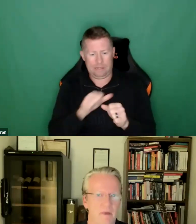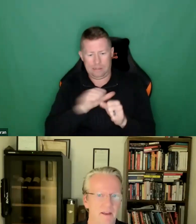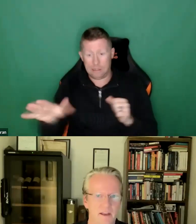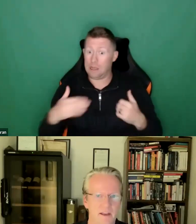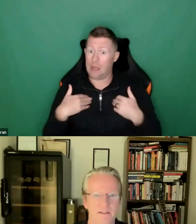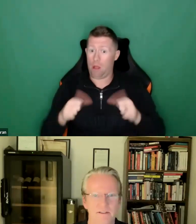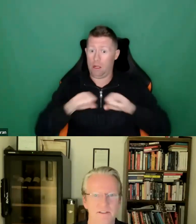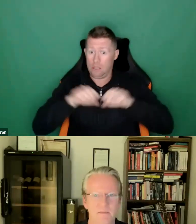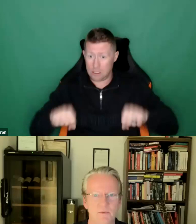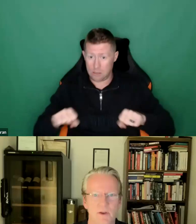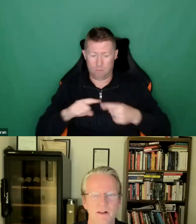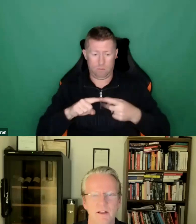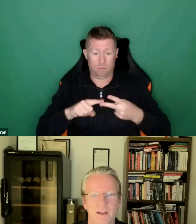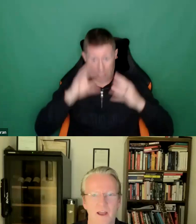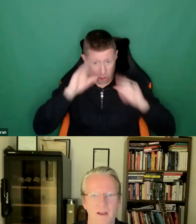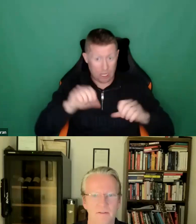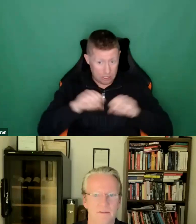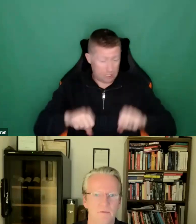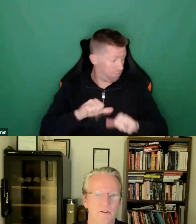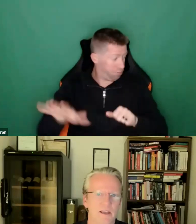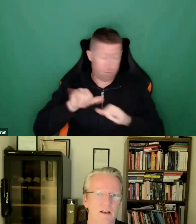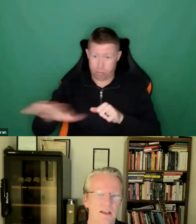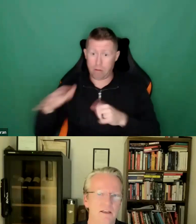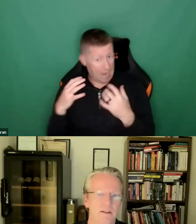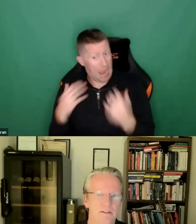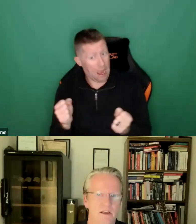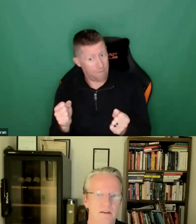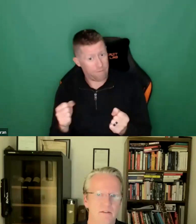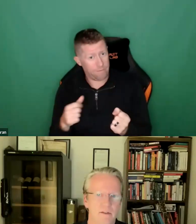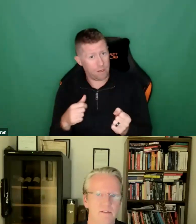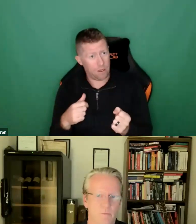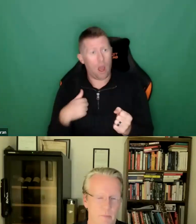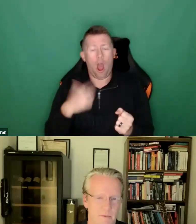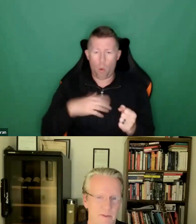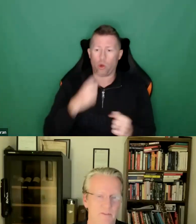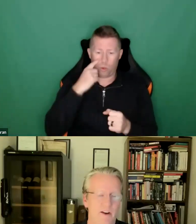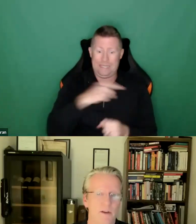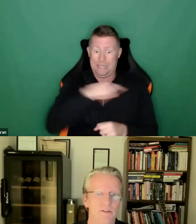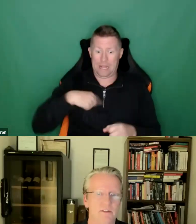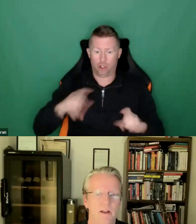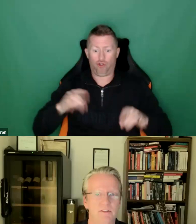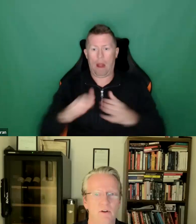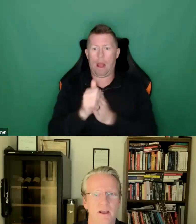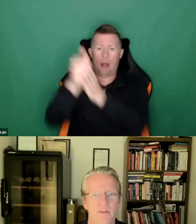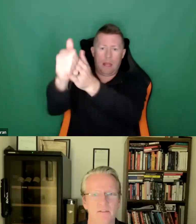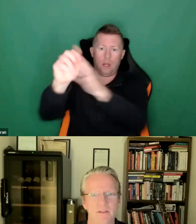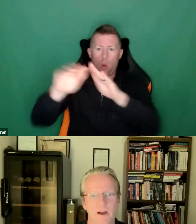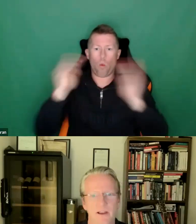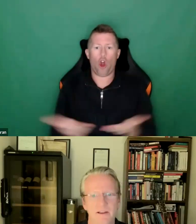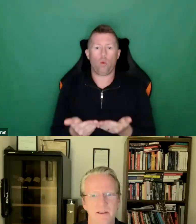guess what, Australia is not the only country we are having this conversation. It's happening everywhere and I would like to see us